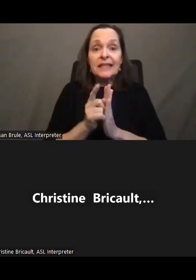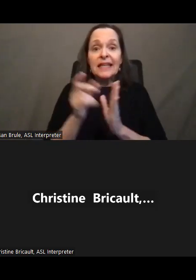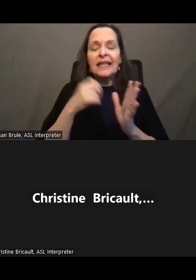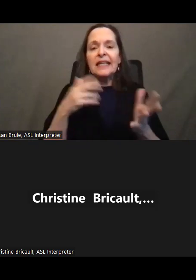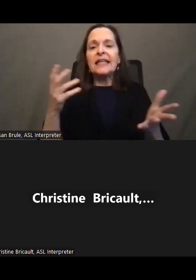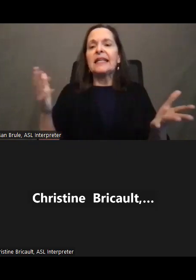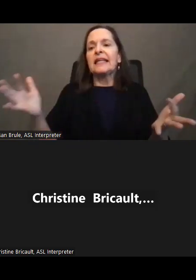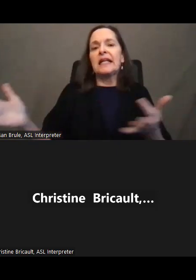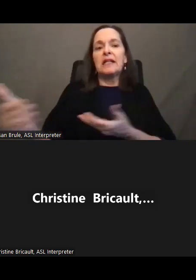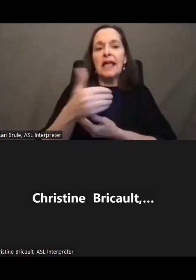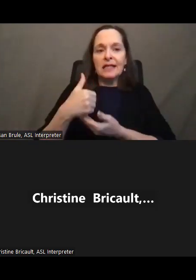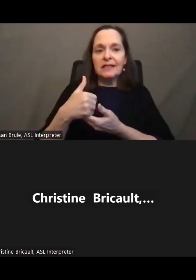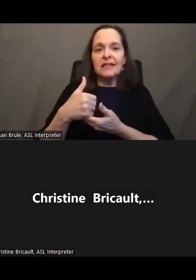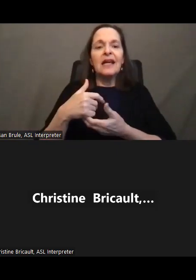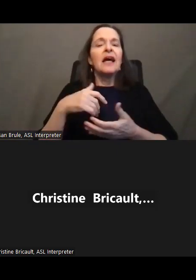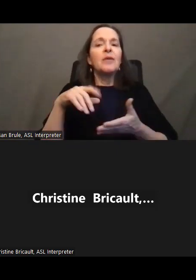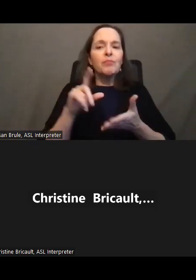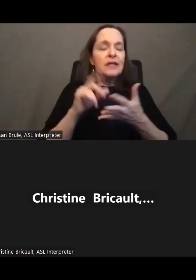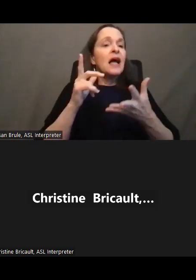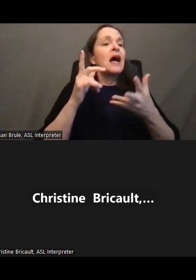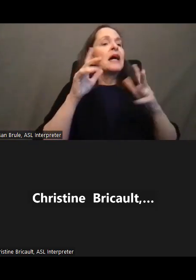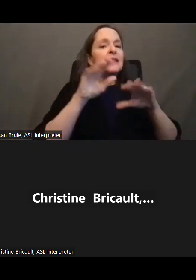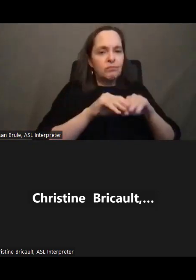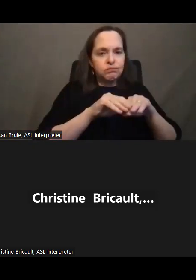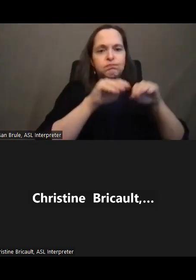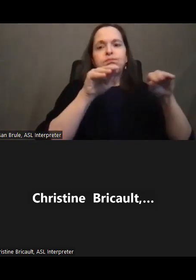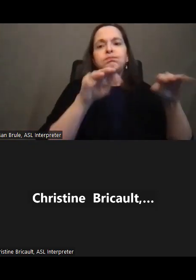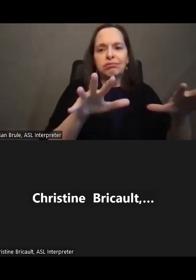Mason has successfully performed this duty for about four and a half years,